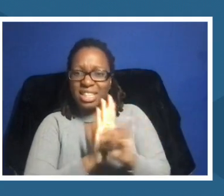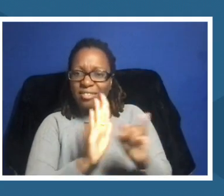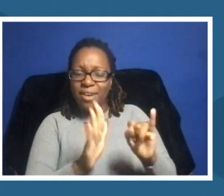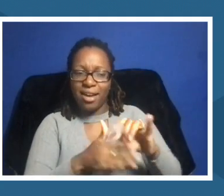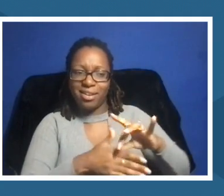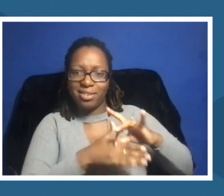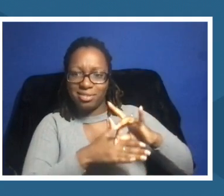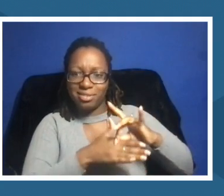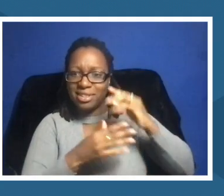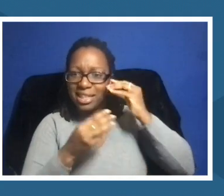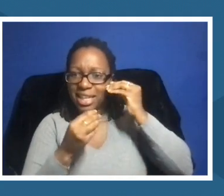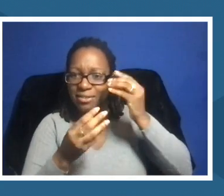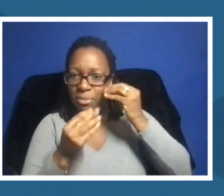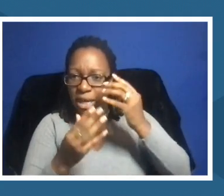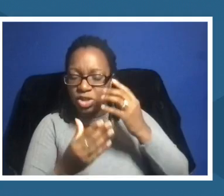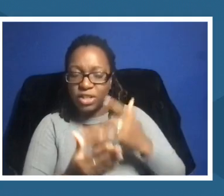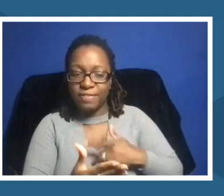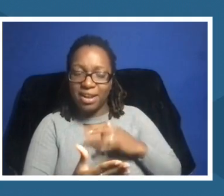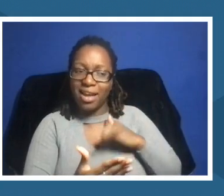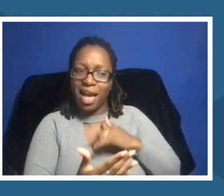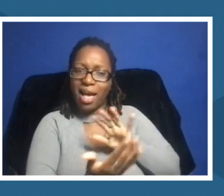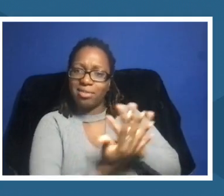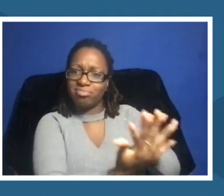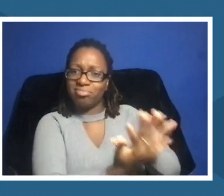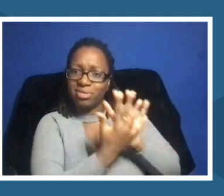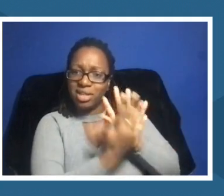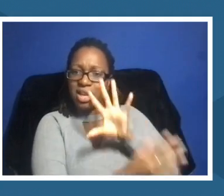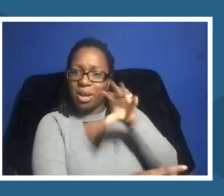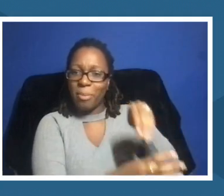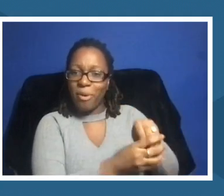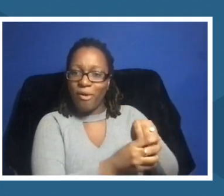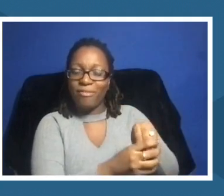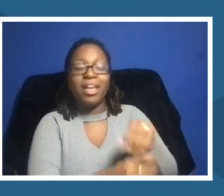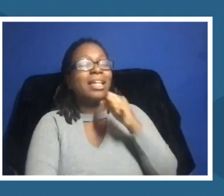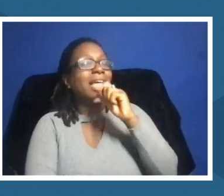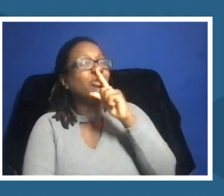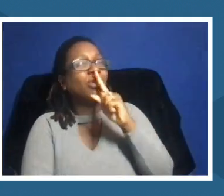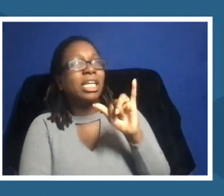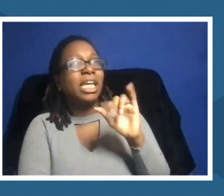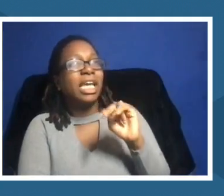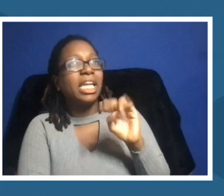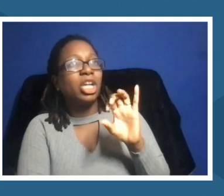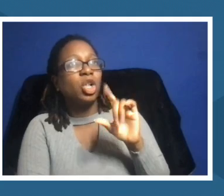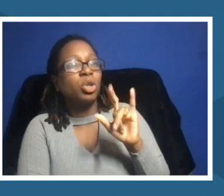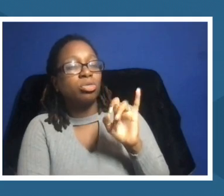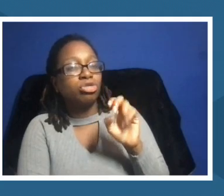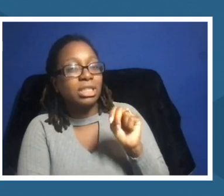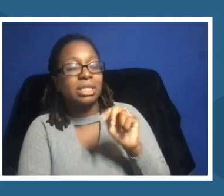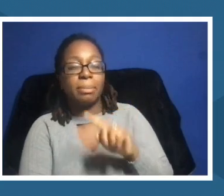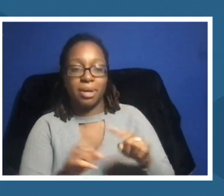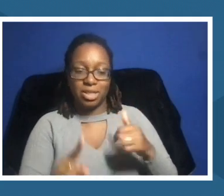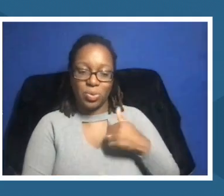of belonging not so much inclusion but do i belong